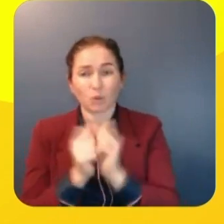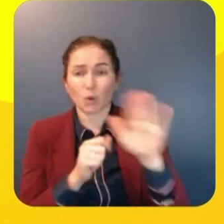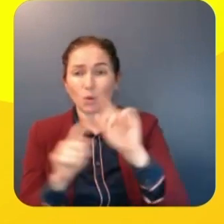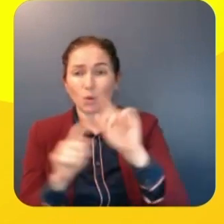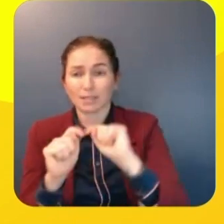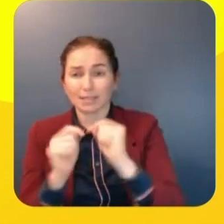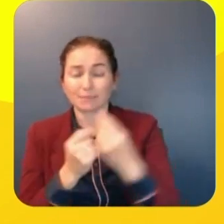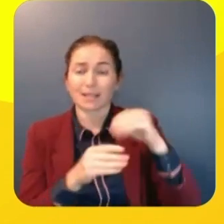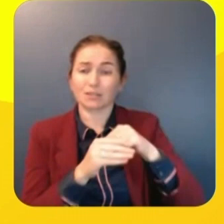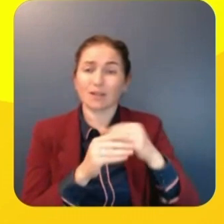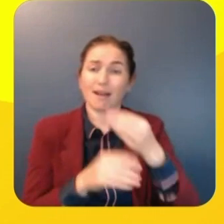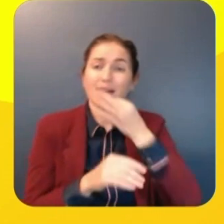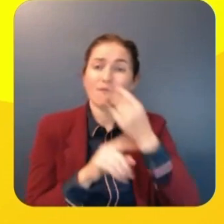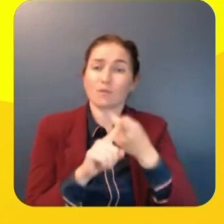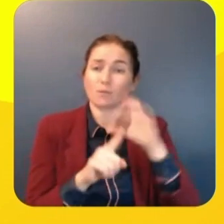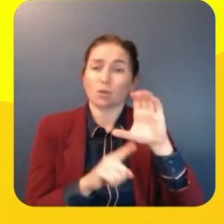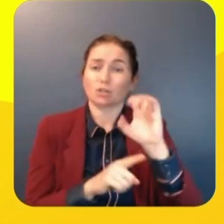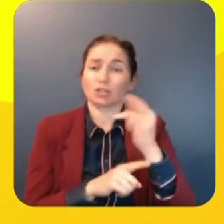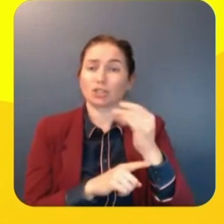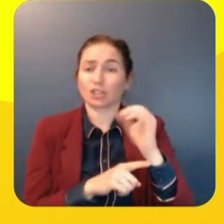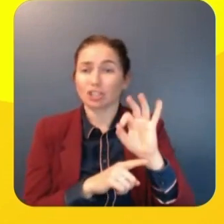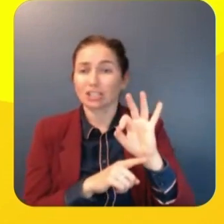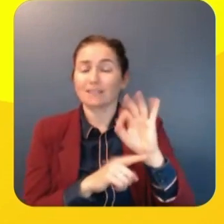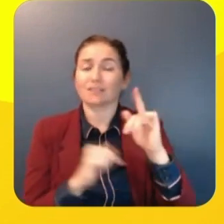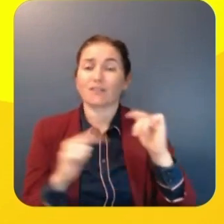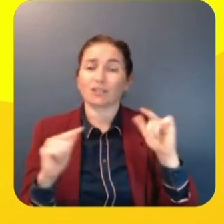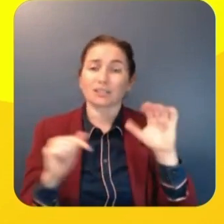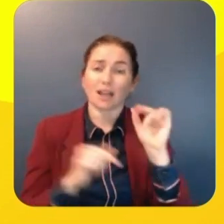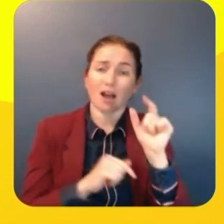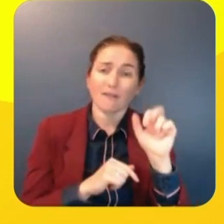chief diversity officers to people analytics, from legal to recruiting,